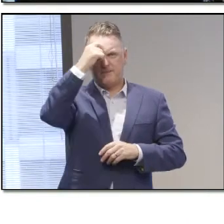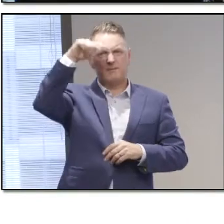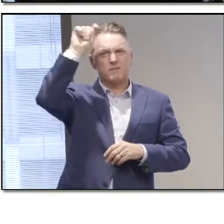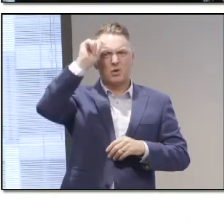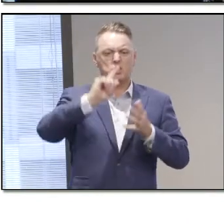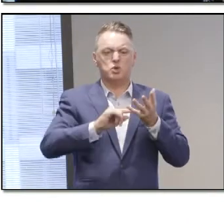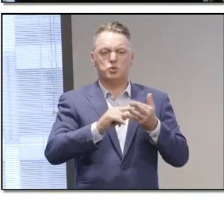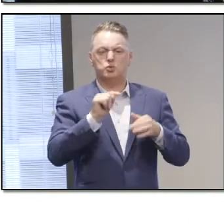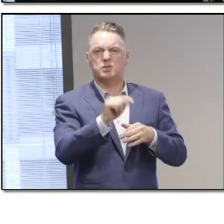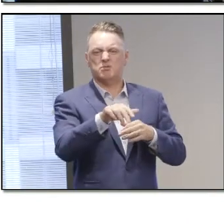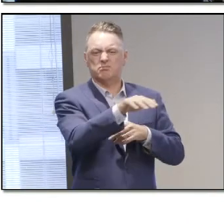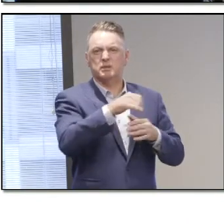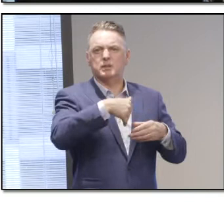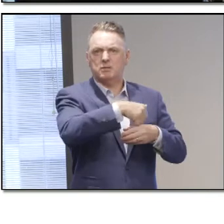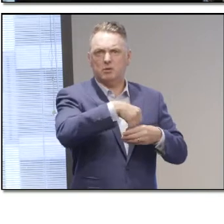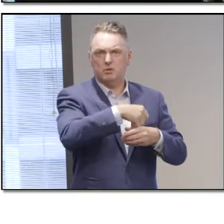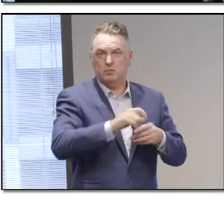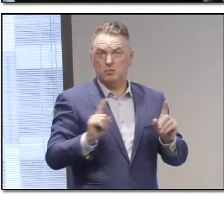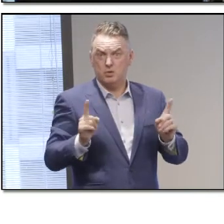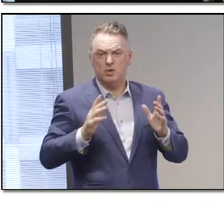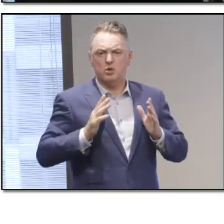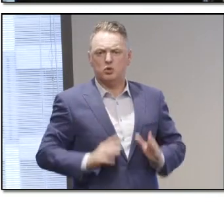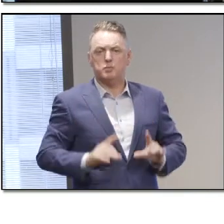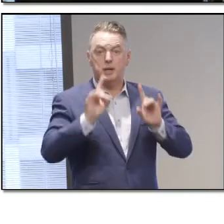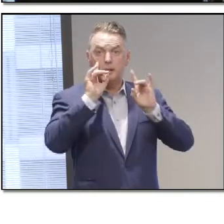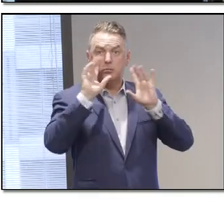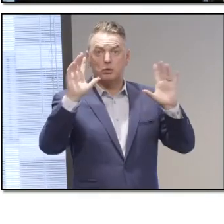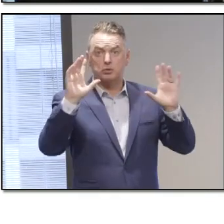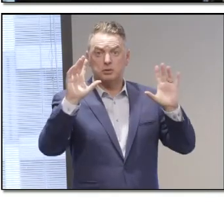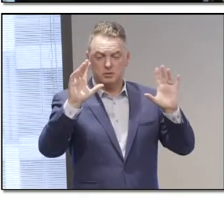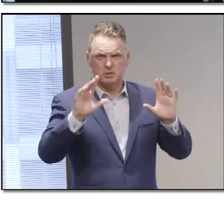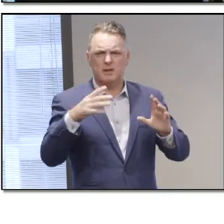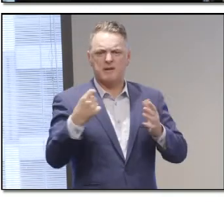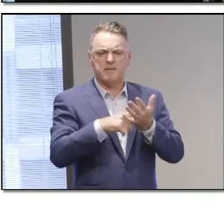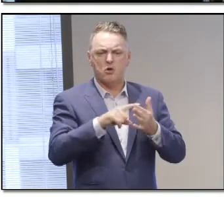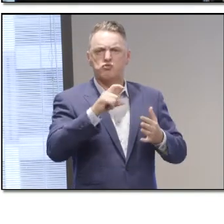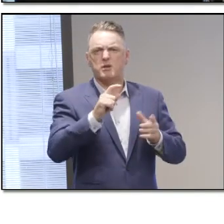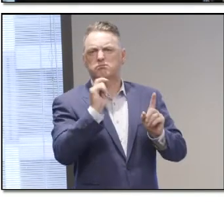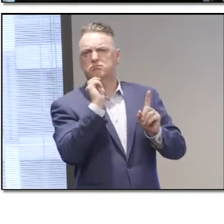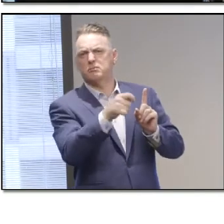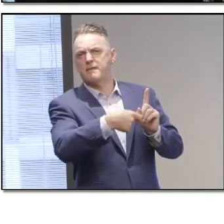concentrations and the issue was a human exposure one that there were recreational fissures and